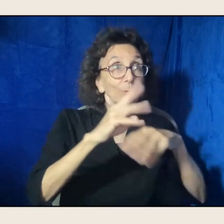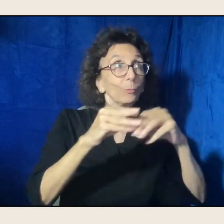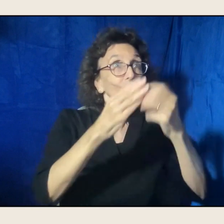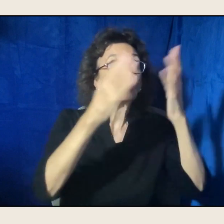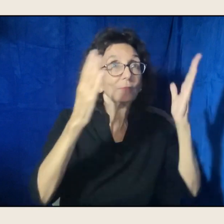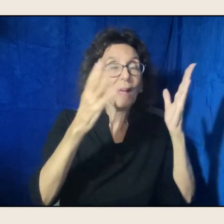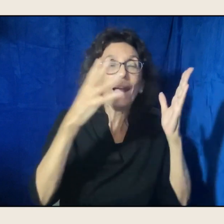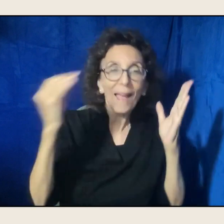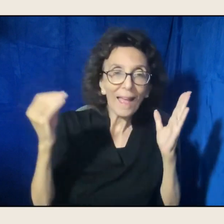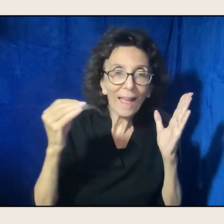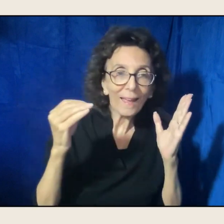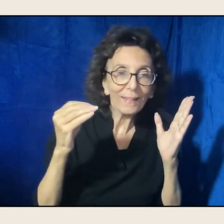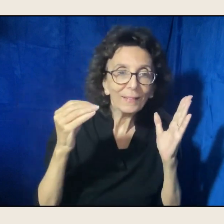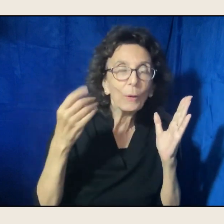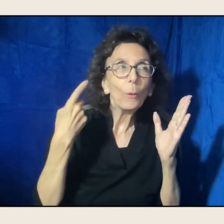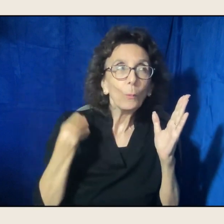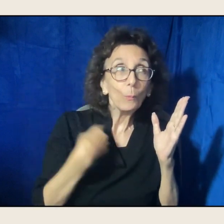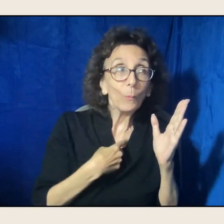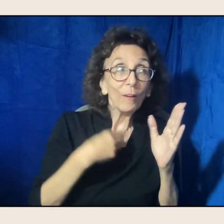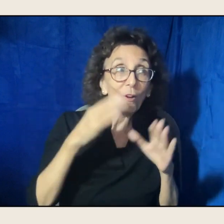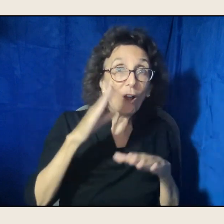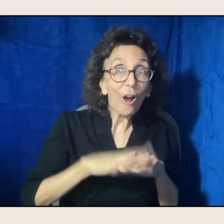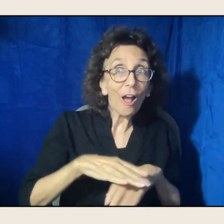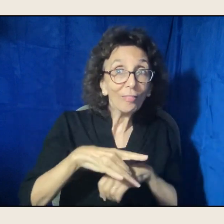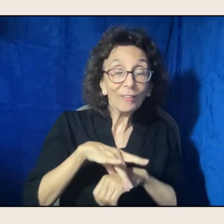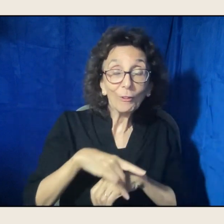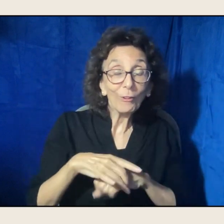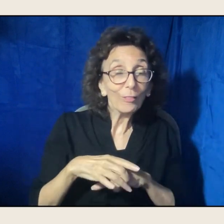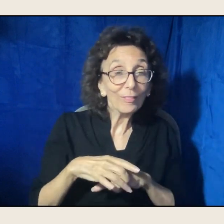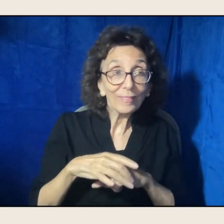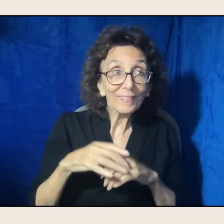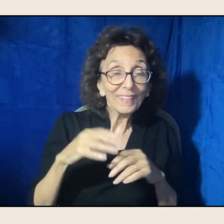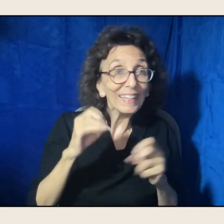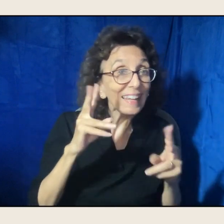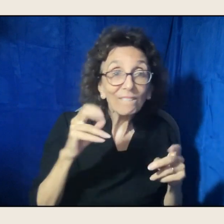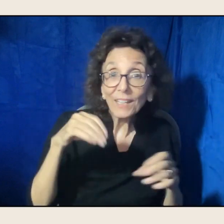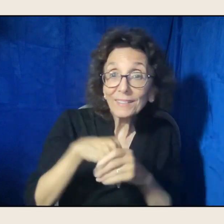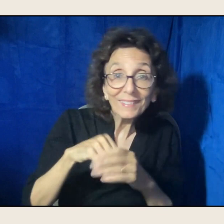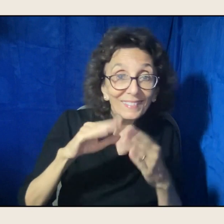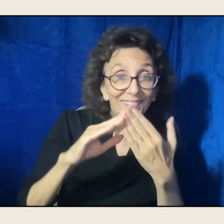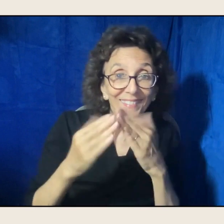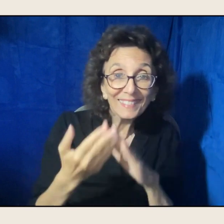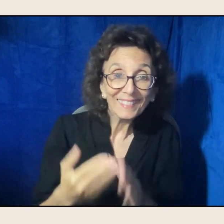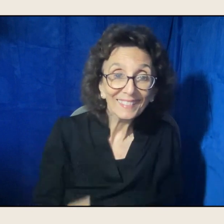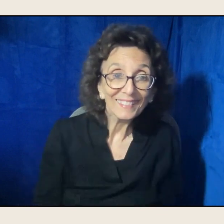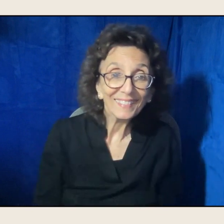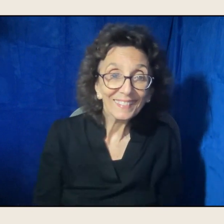we are on the earth when we're in the city too. So does that plant work happen?